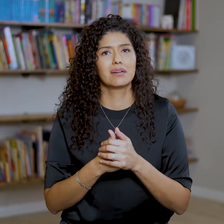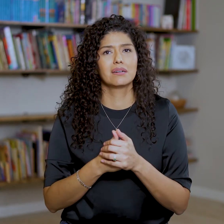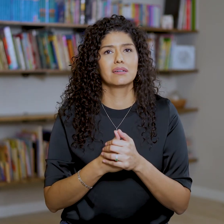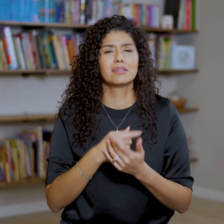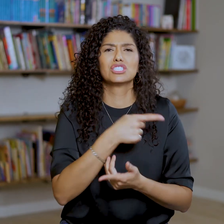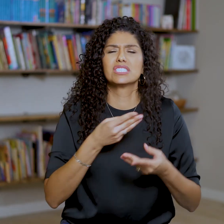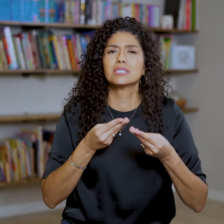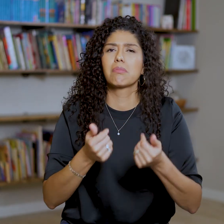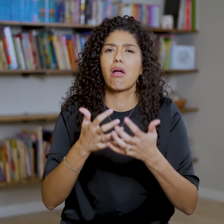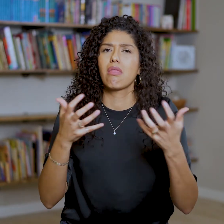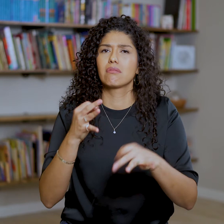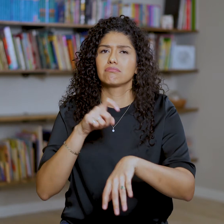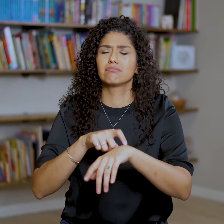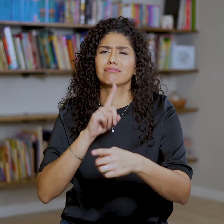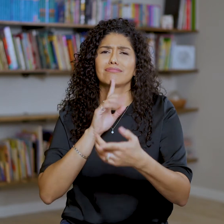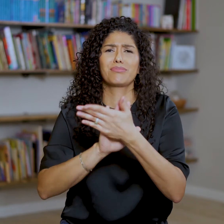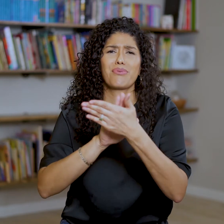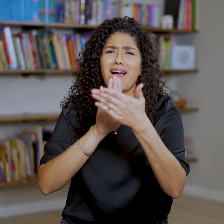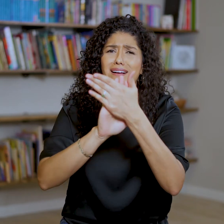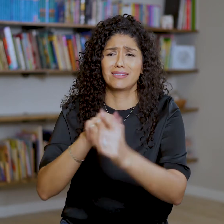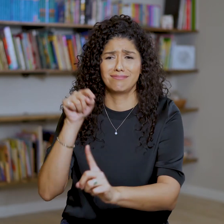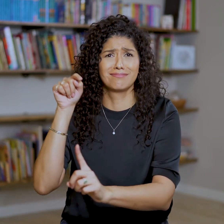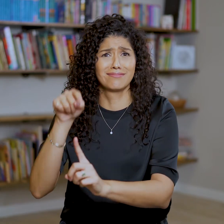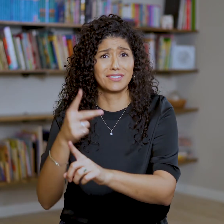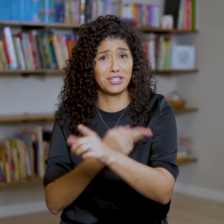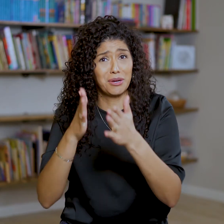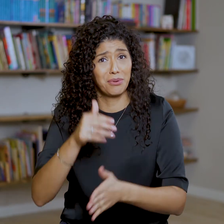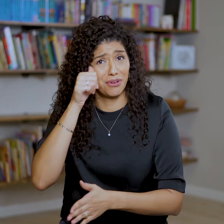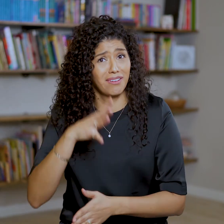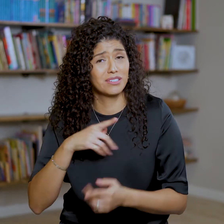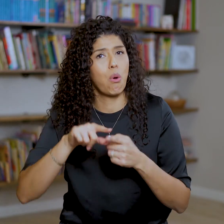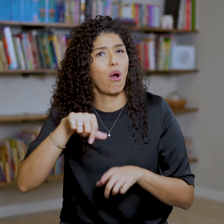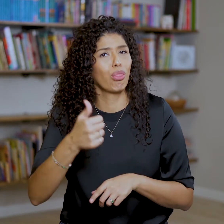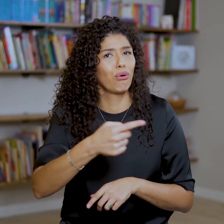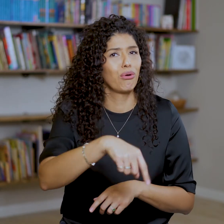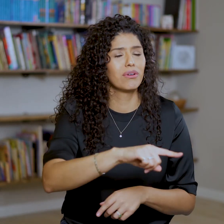She also spends a good deal of time praising the shepherd to others.